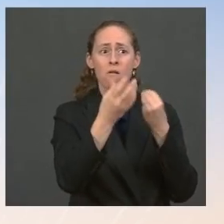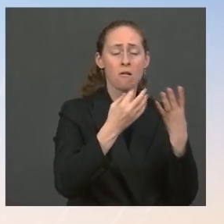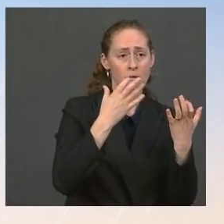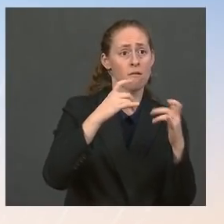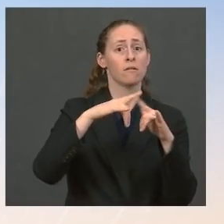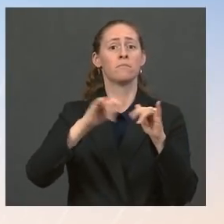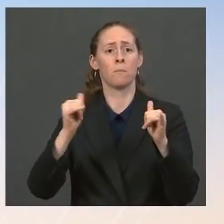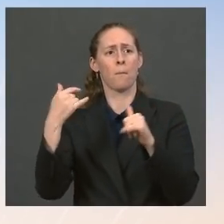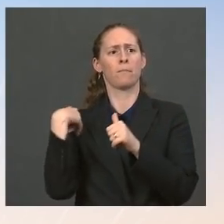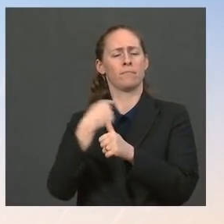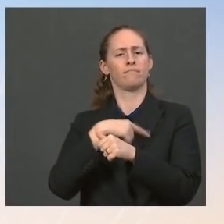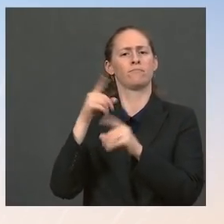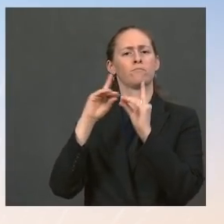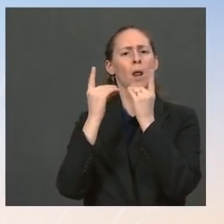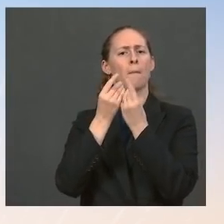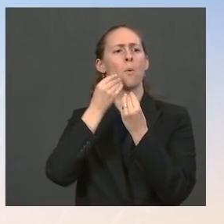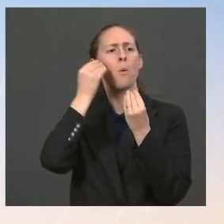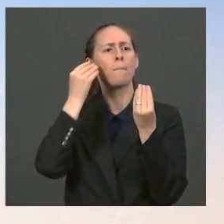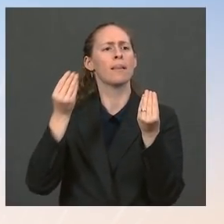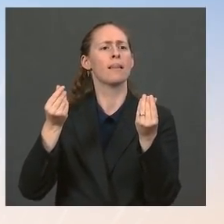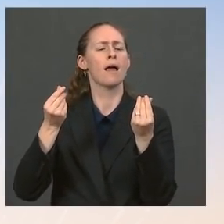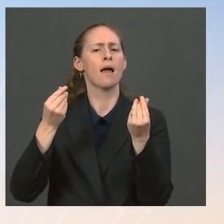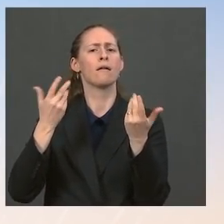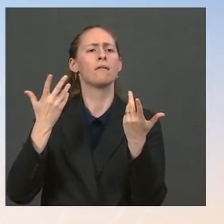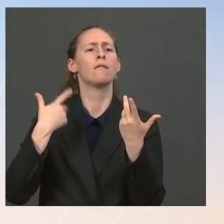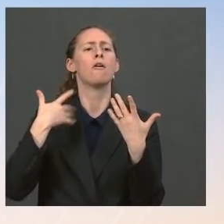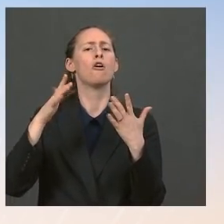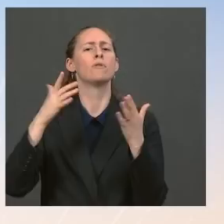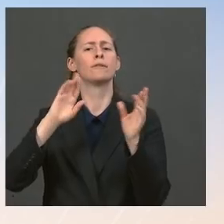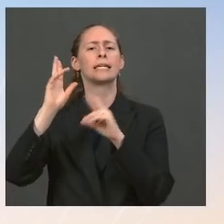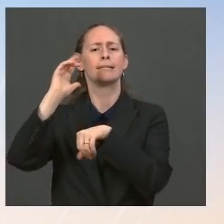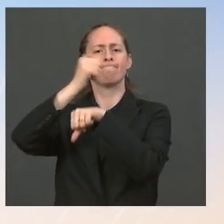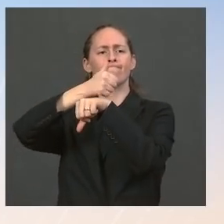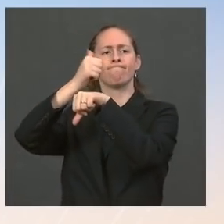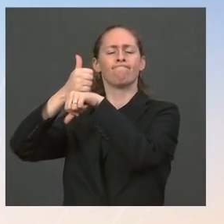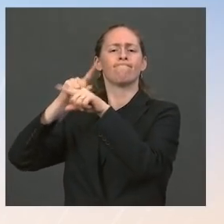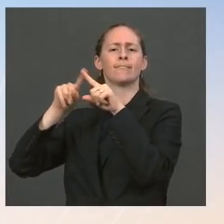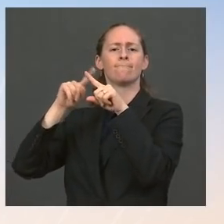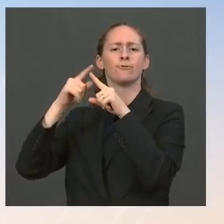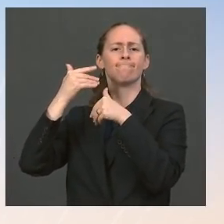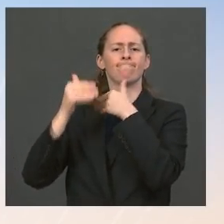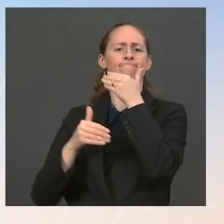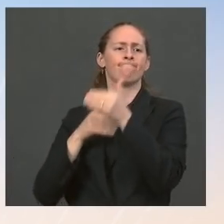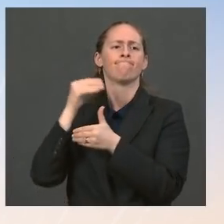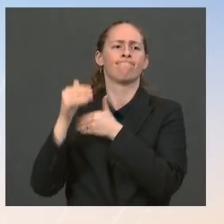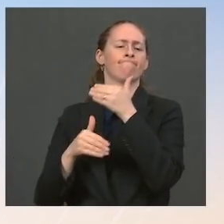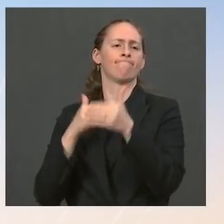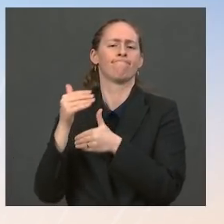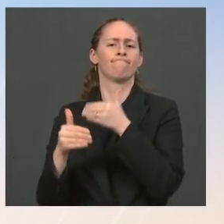implemented a series of operational measures to process migrants consistent with existing laws,